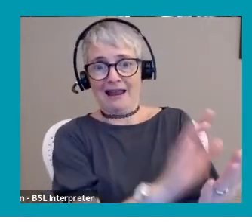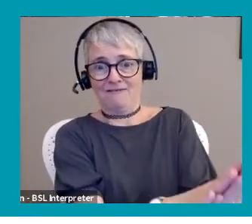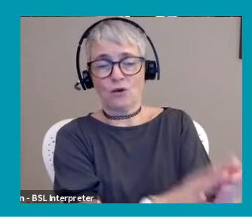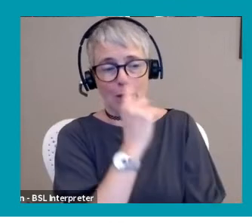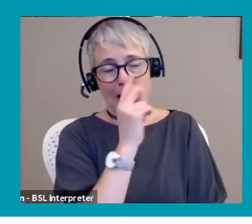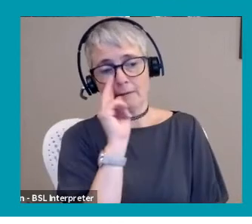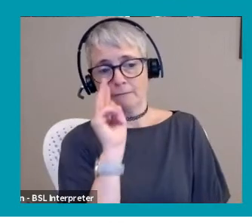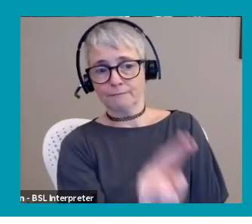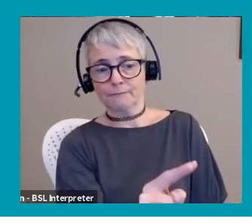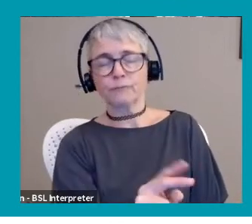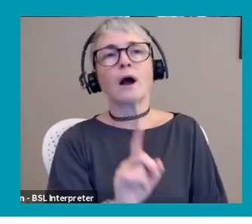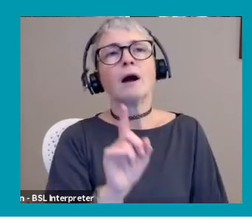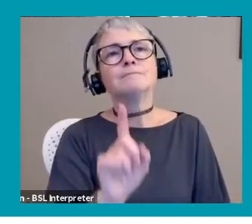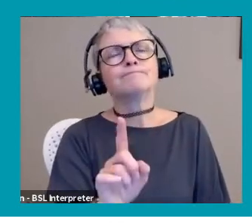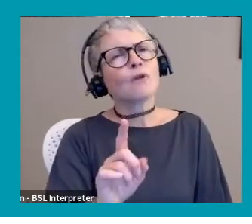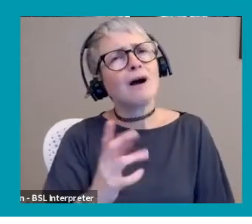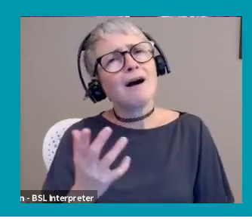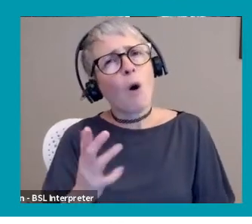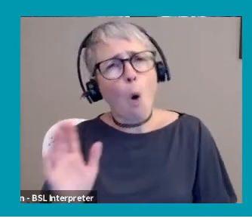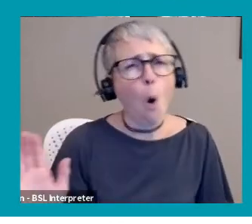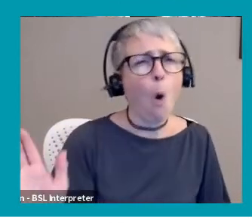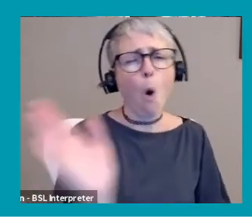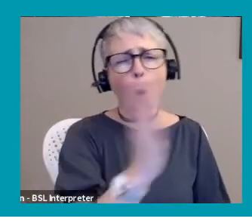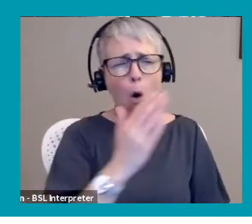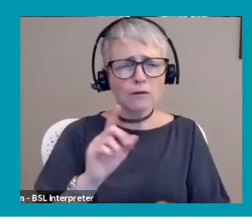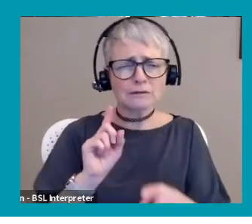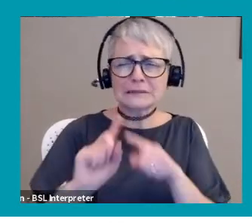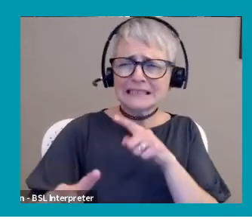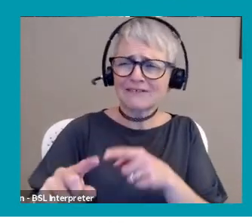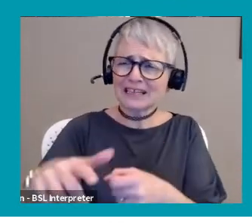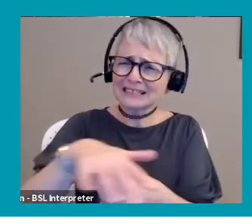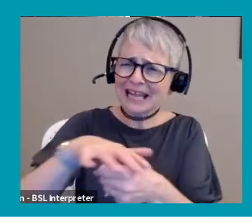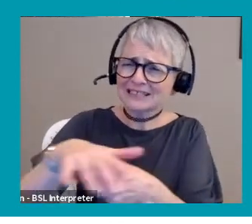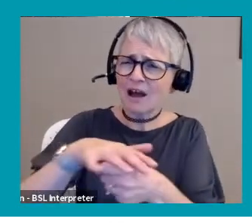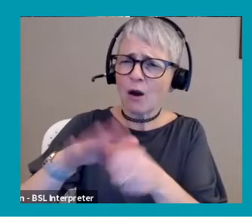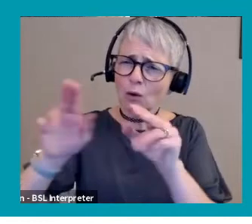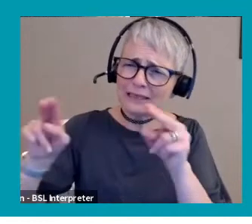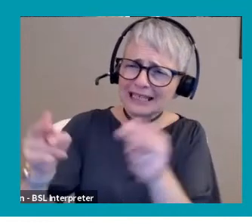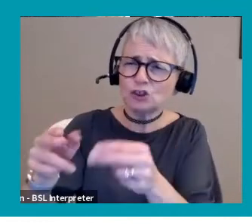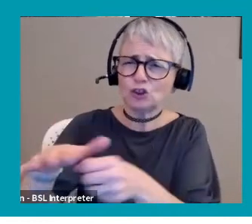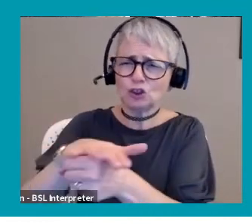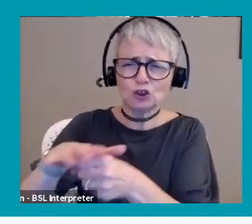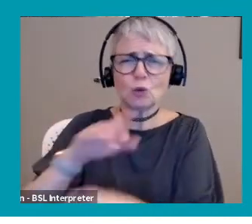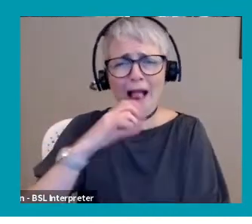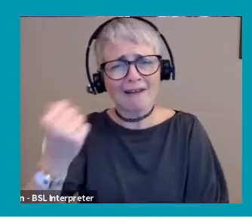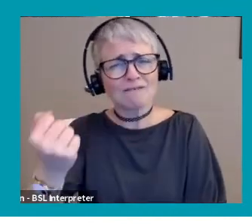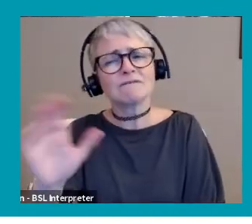Is it won't have every specific sector site and niche site but it's certainly a good start point.